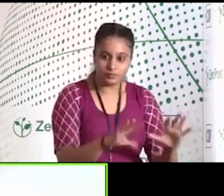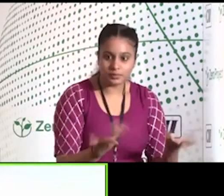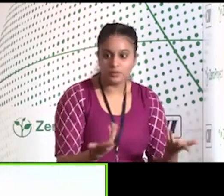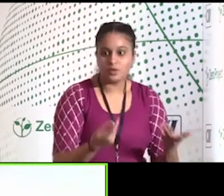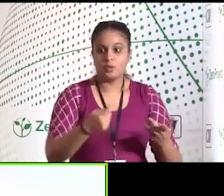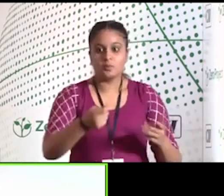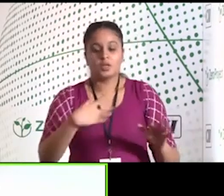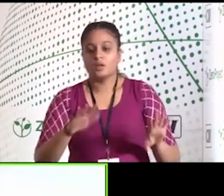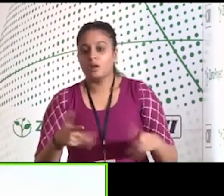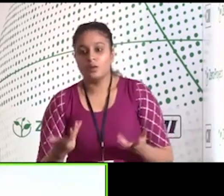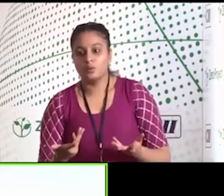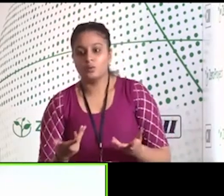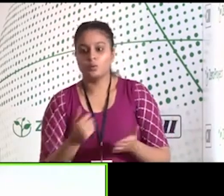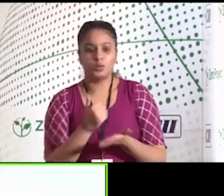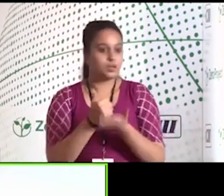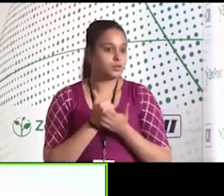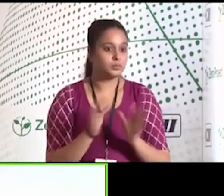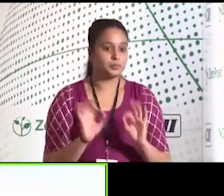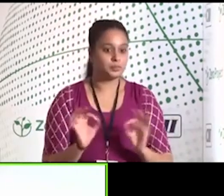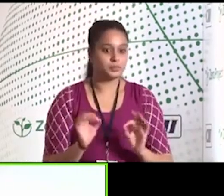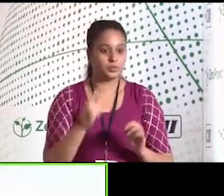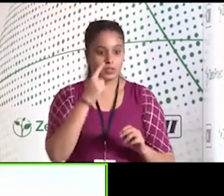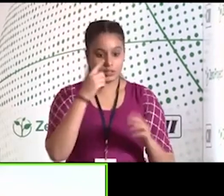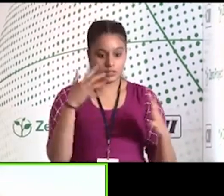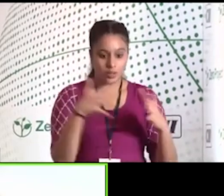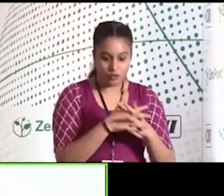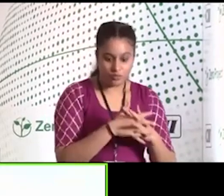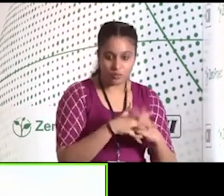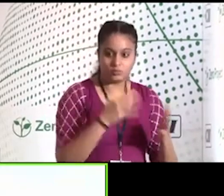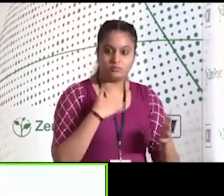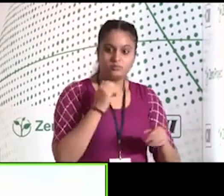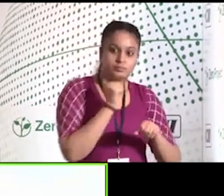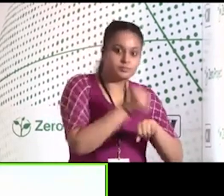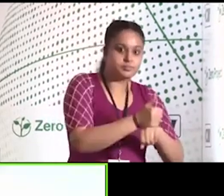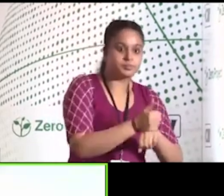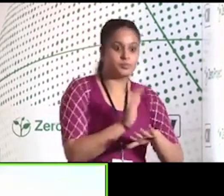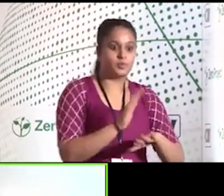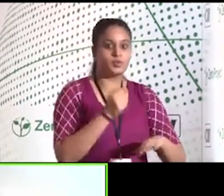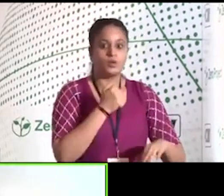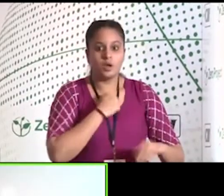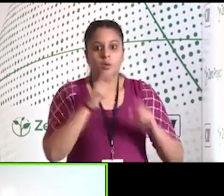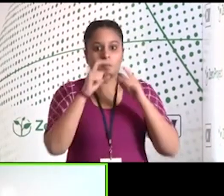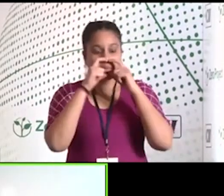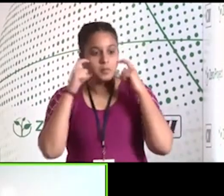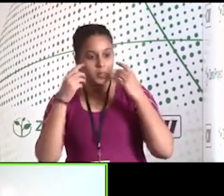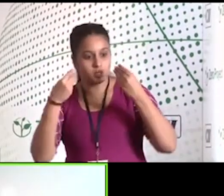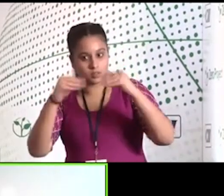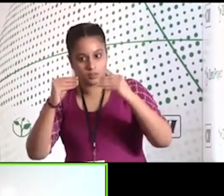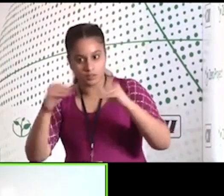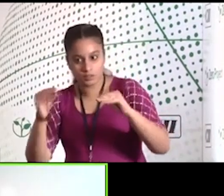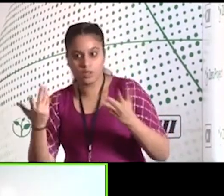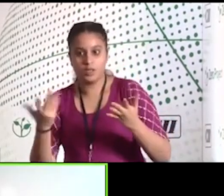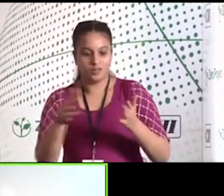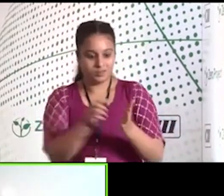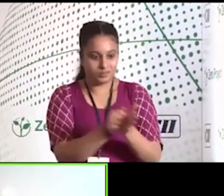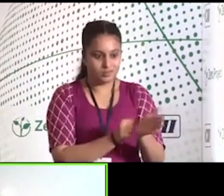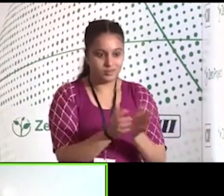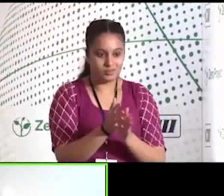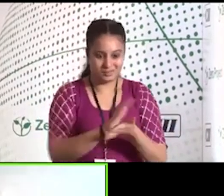and these women took ownership and they said, I will sell the mask, I will sell the hand sanitizers, or I will do this.